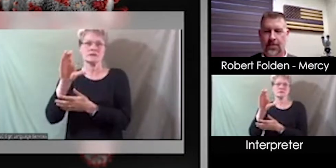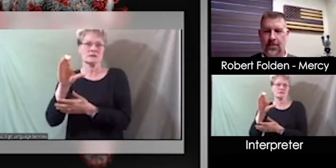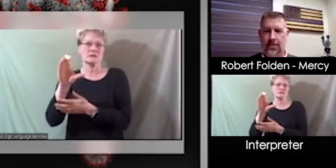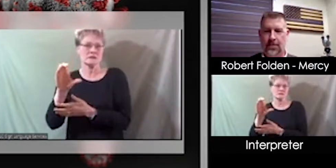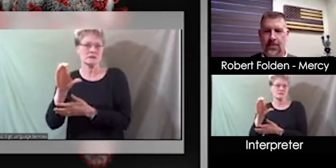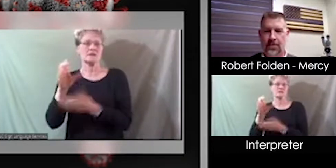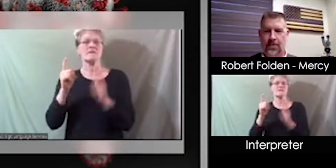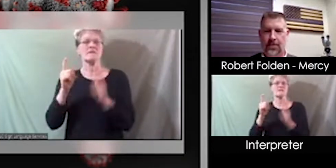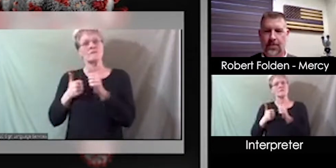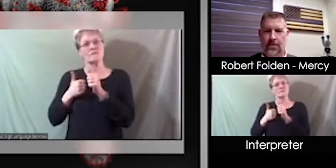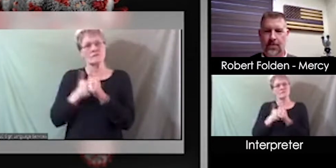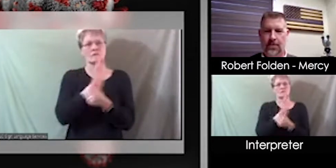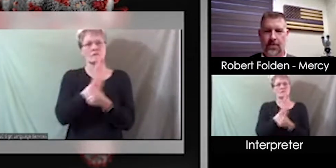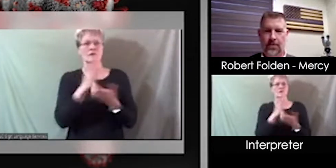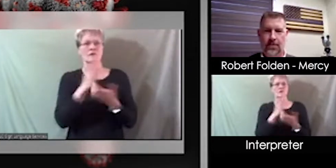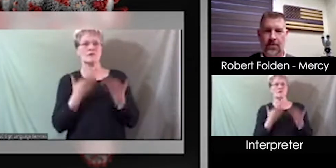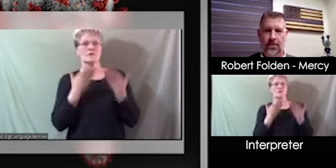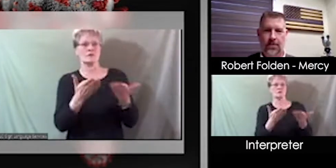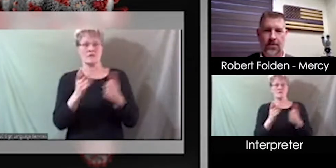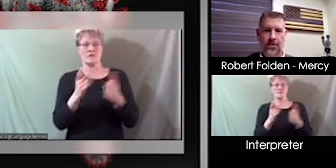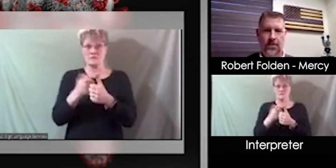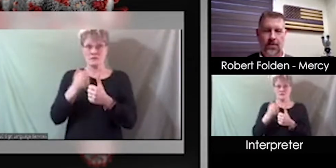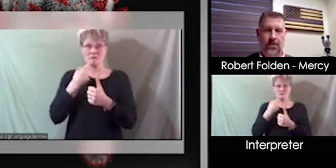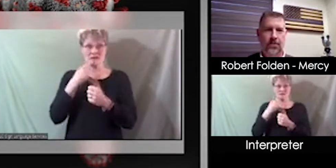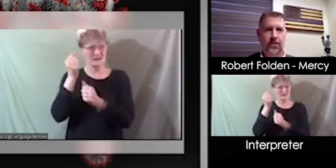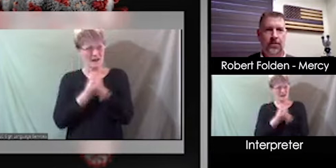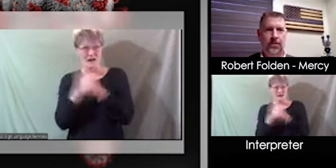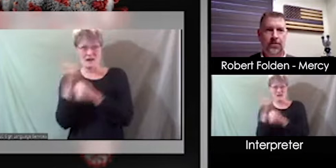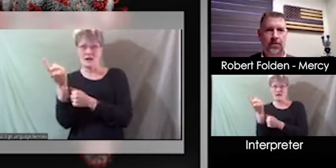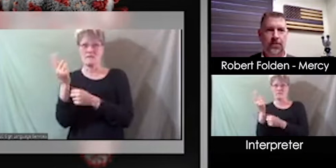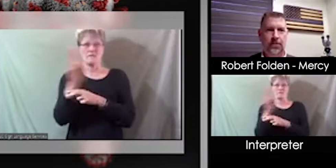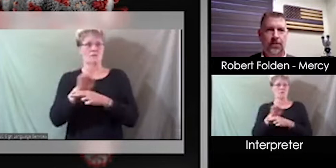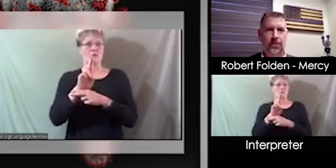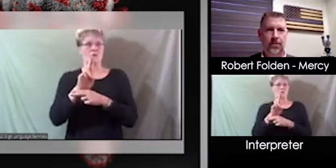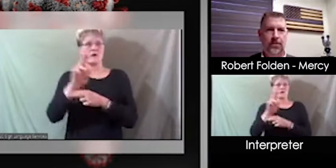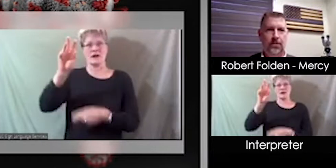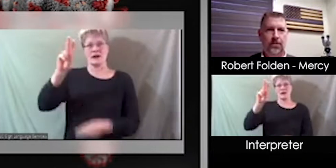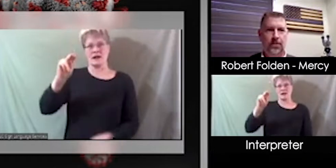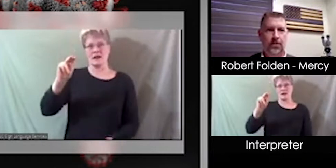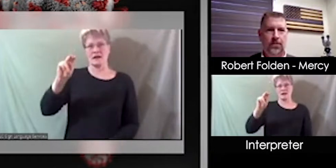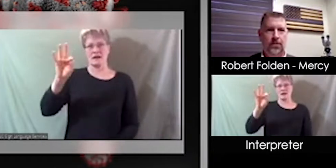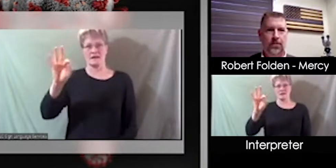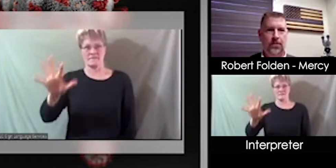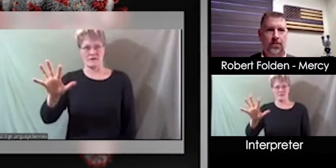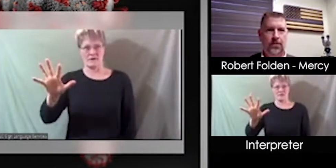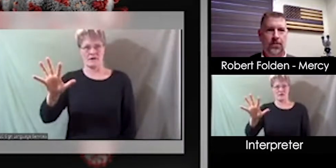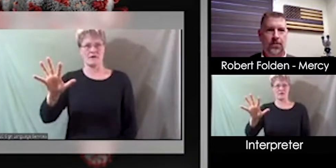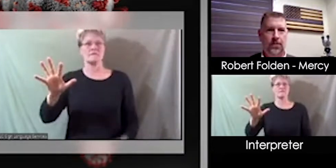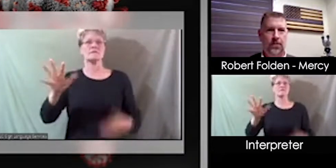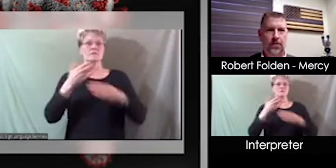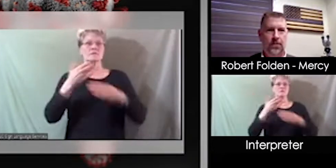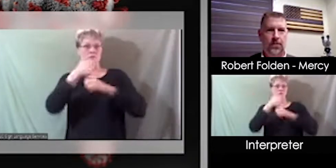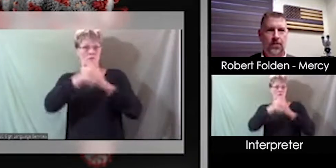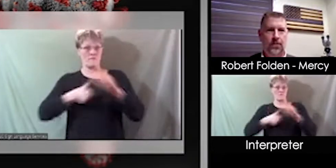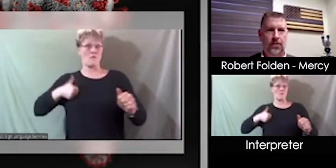first it was everybody wear an N95 and do that airborne isolation, but CDC has changed to what's called